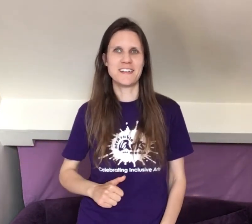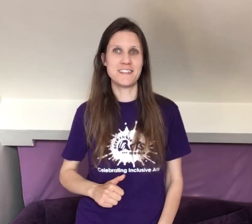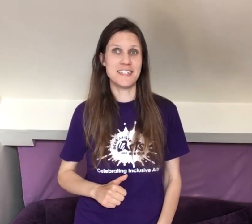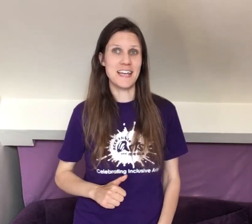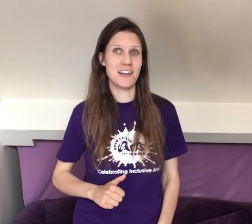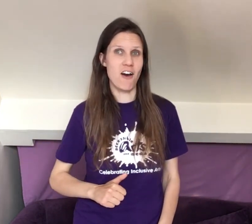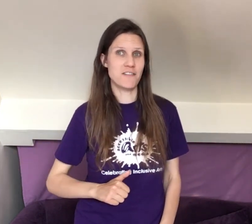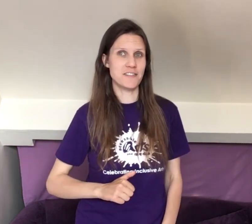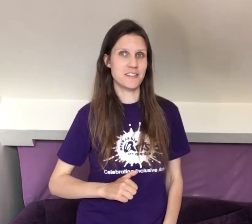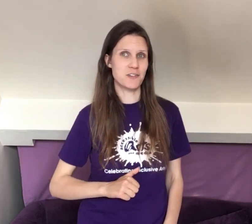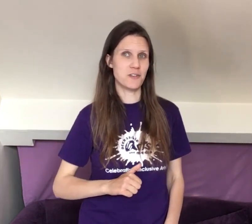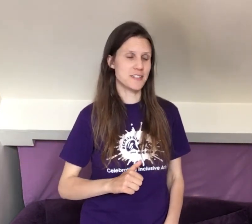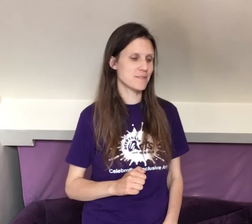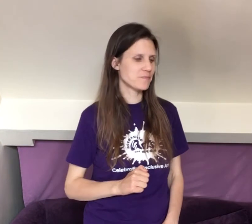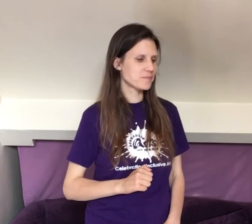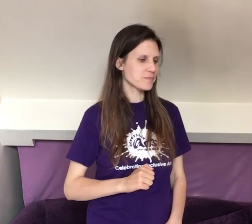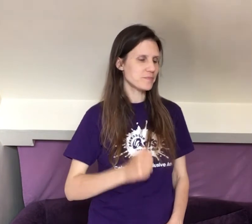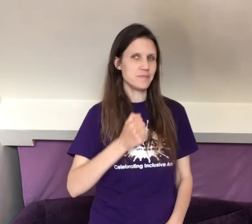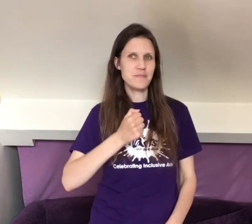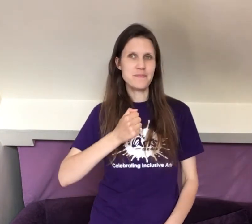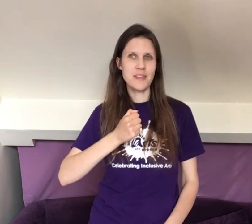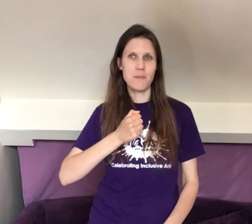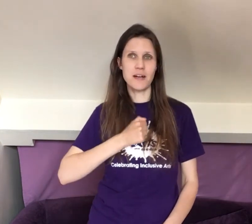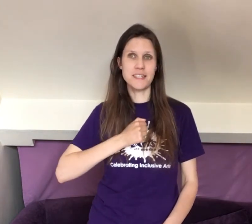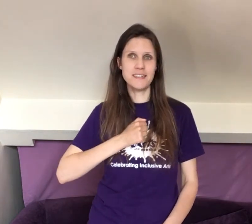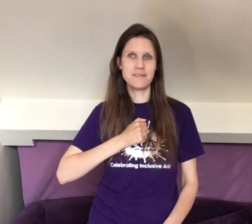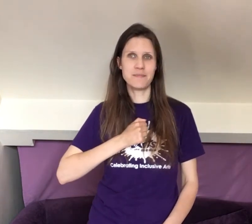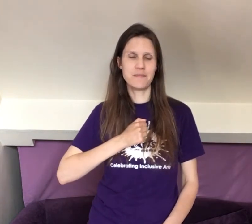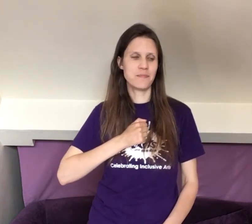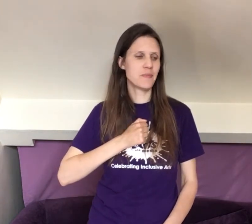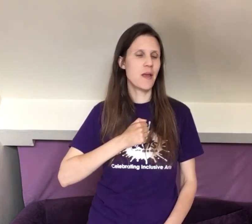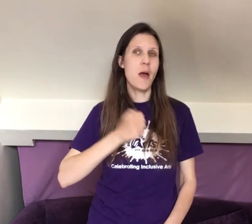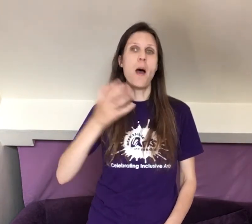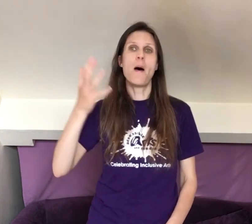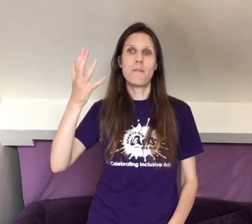Let’s do the second half of the chorus. My turn.